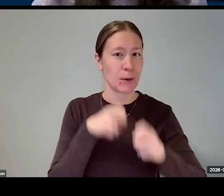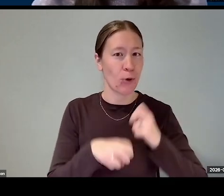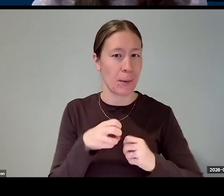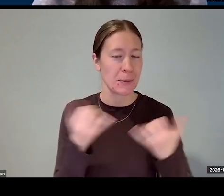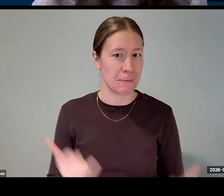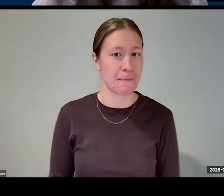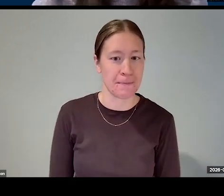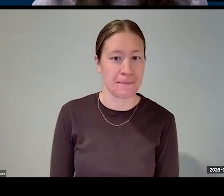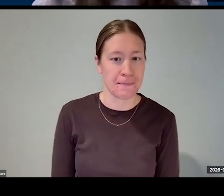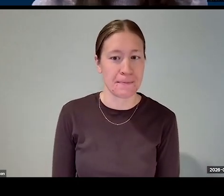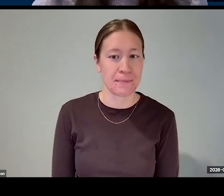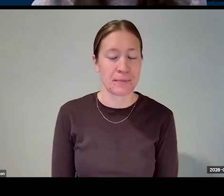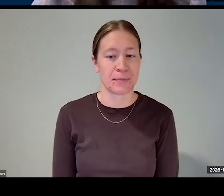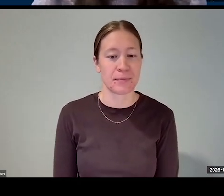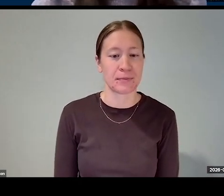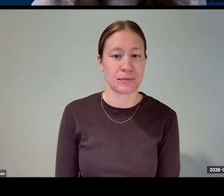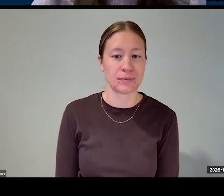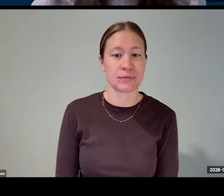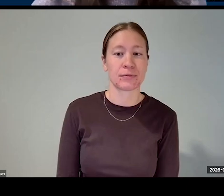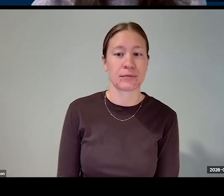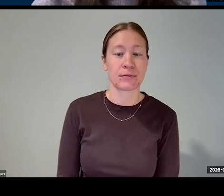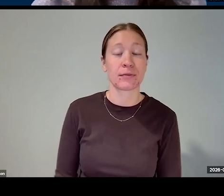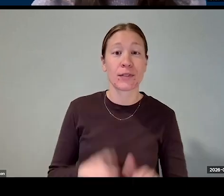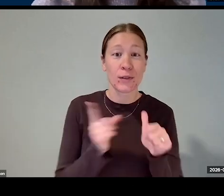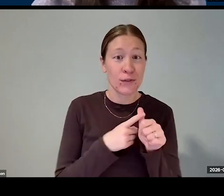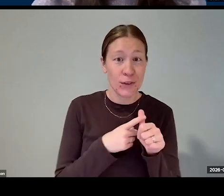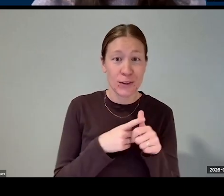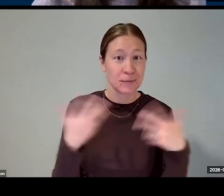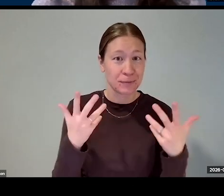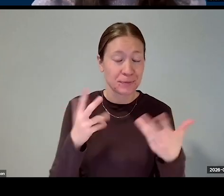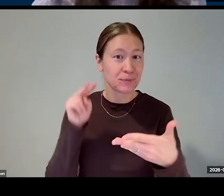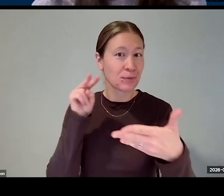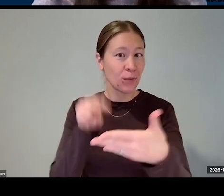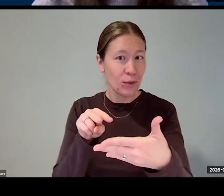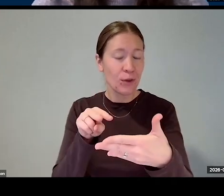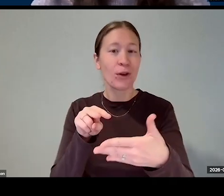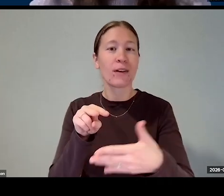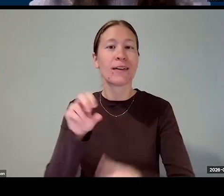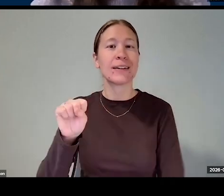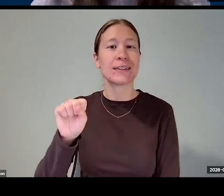So first thing we're gonna take a look at is the slide theme for our presentation.